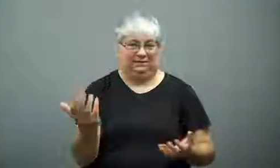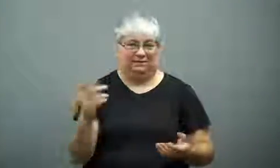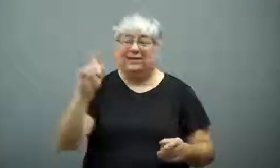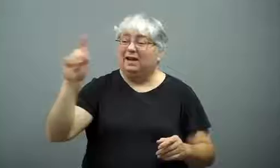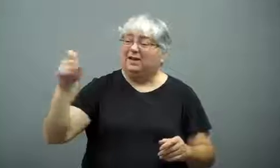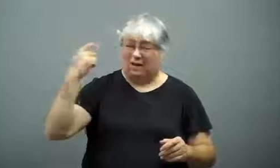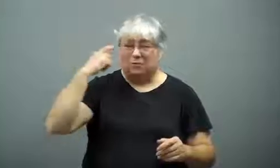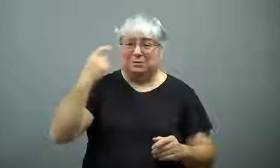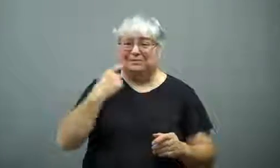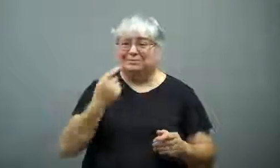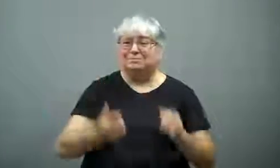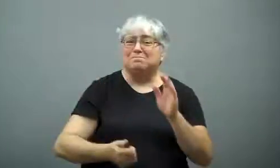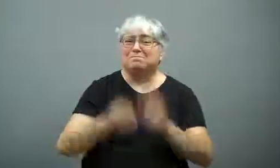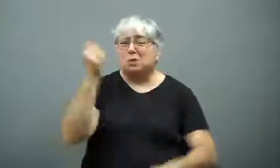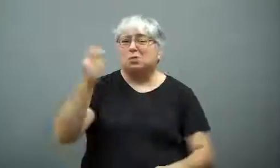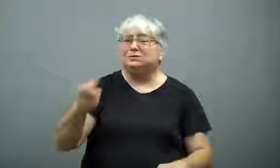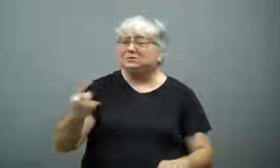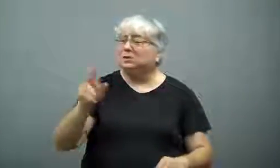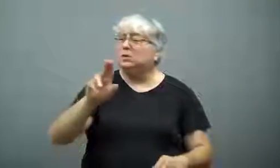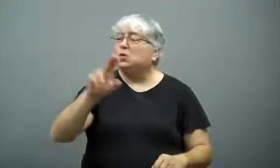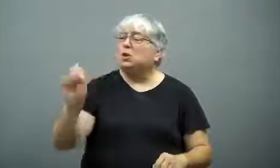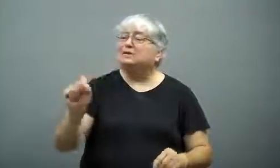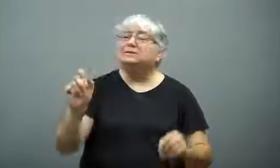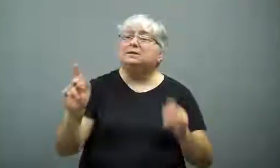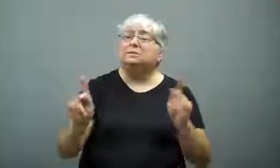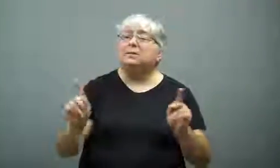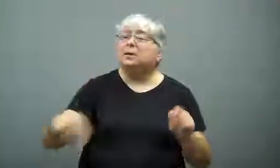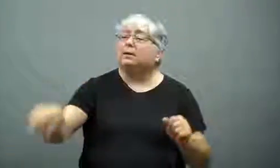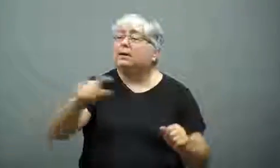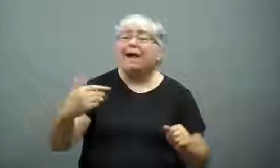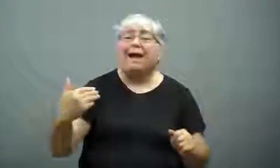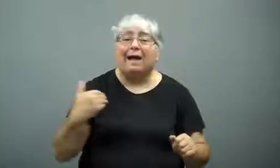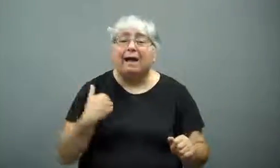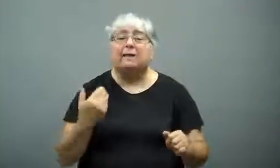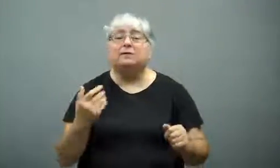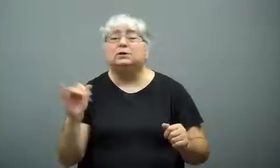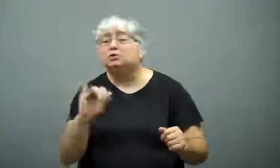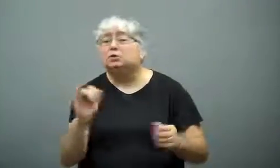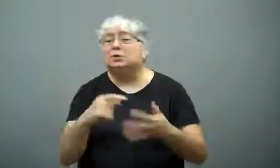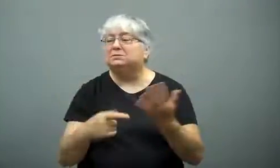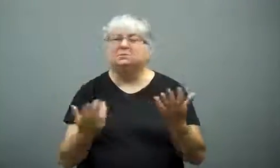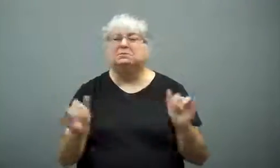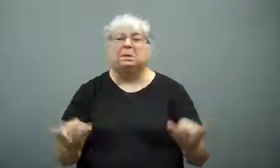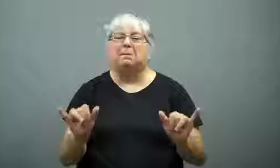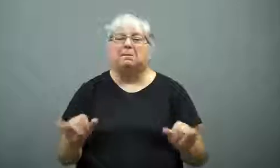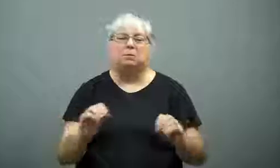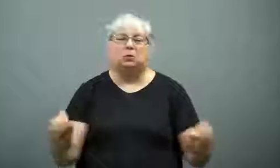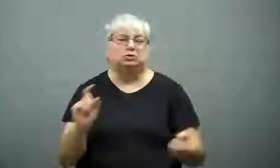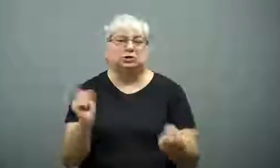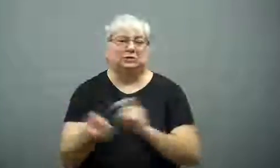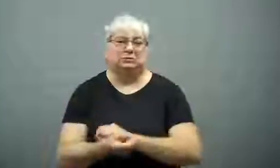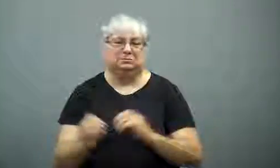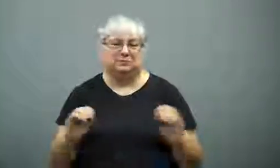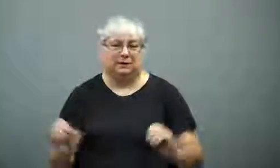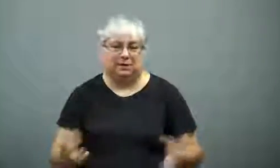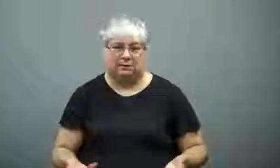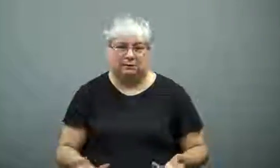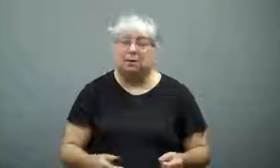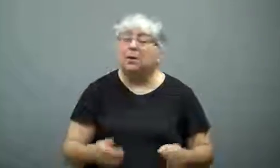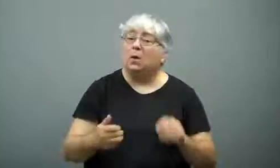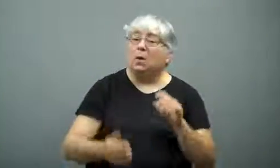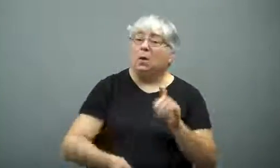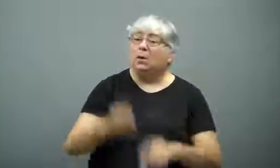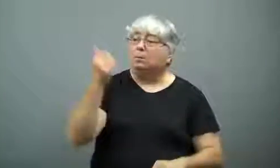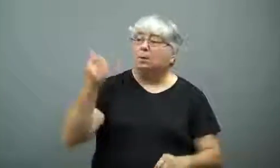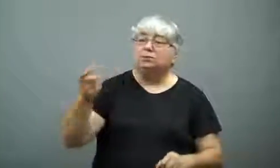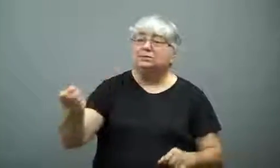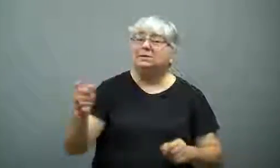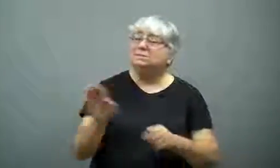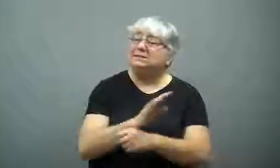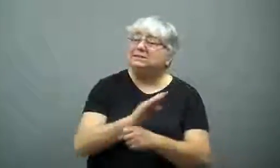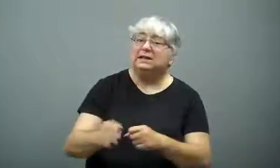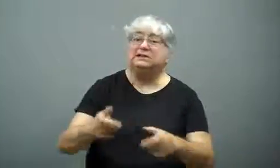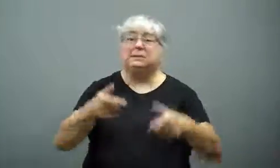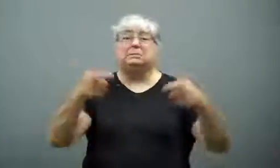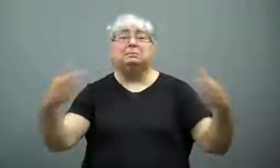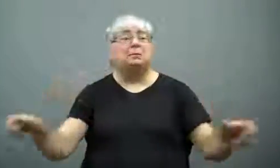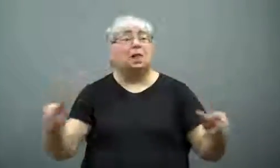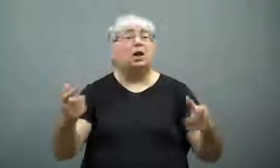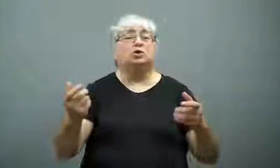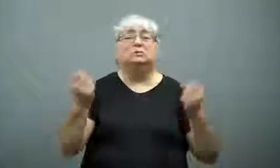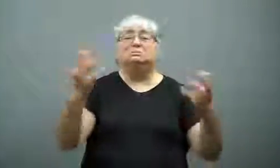It said that the majority of insured people in the US would see no change.